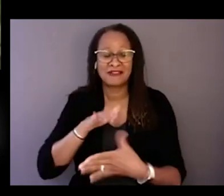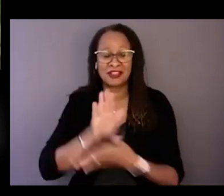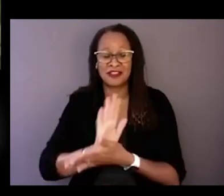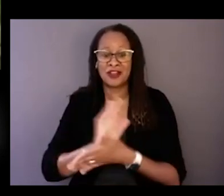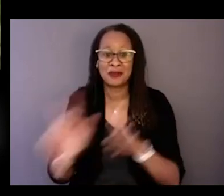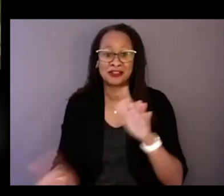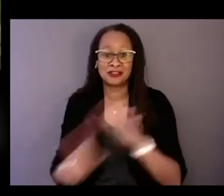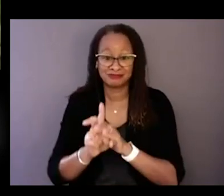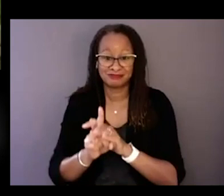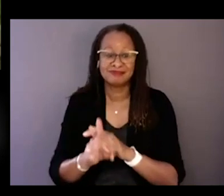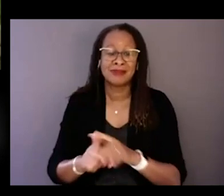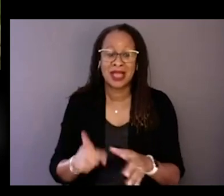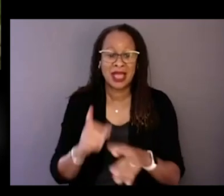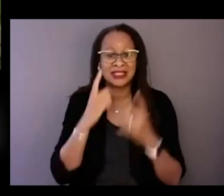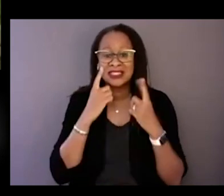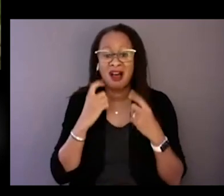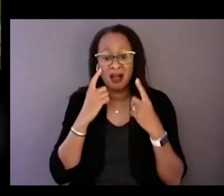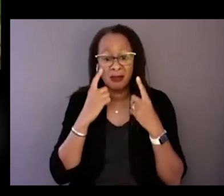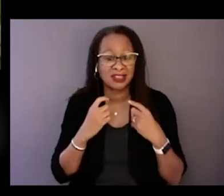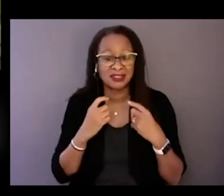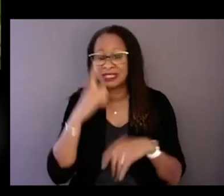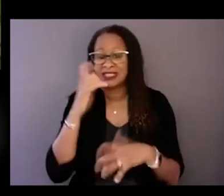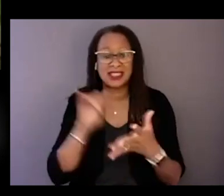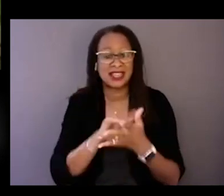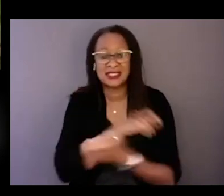and sobbing because it was exactly what we were going for.